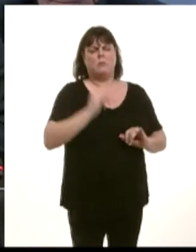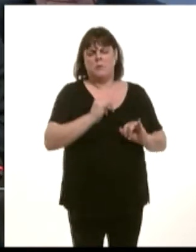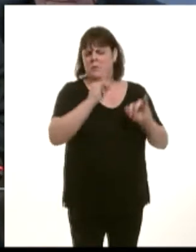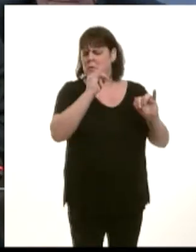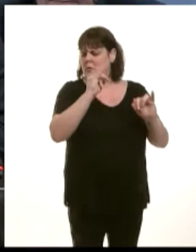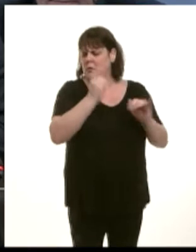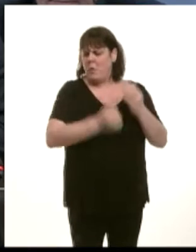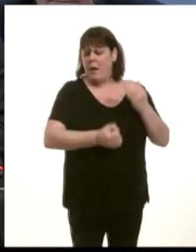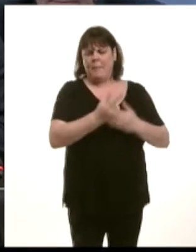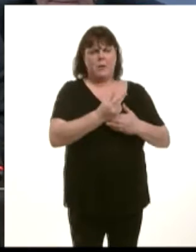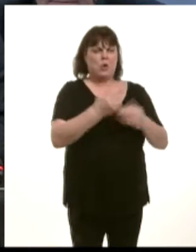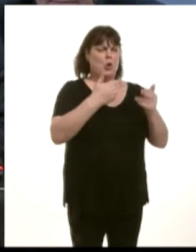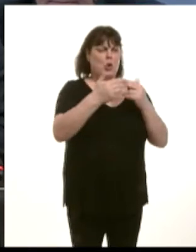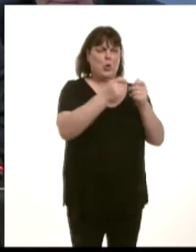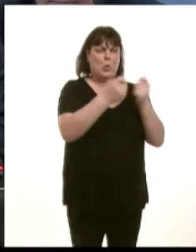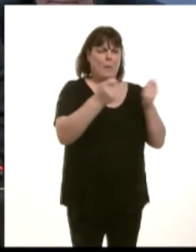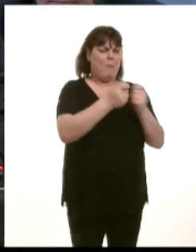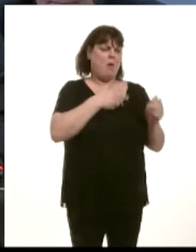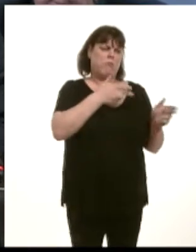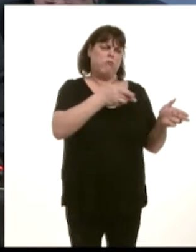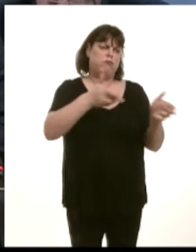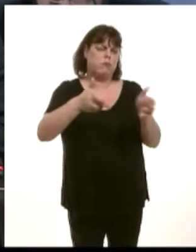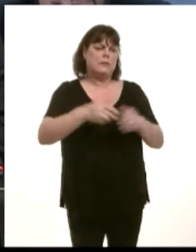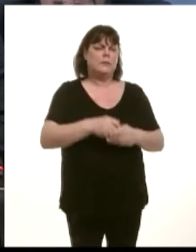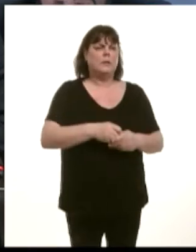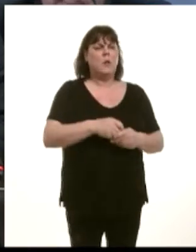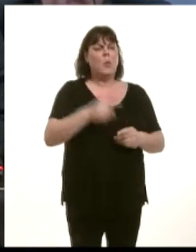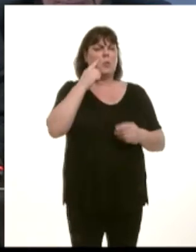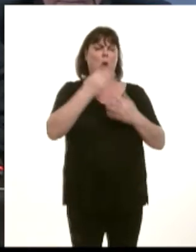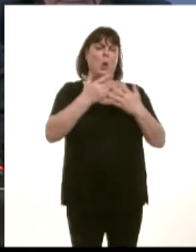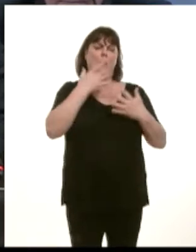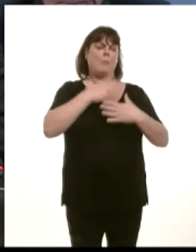moving to see the outpouring of grief, but also support that all parts of the globe,